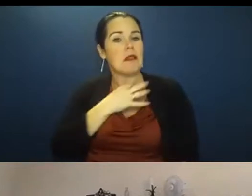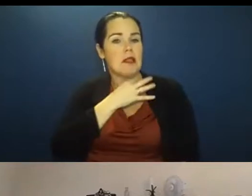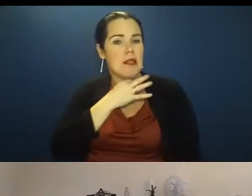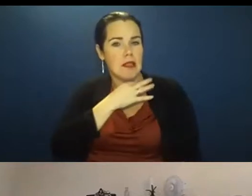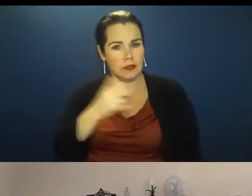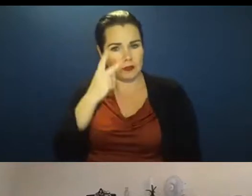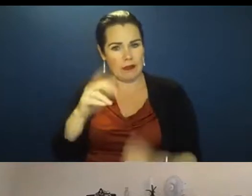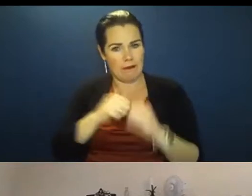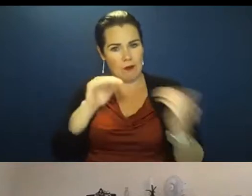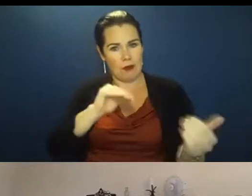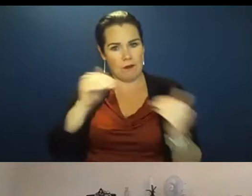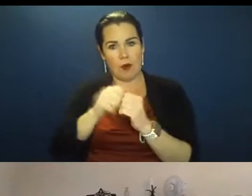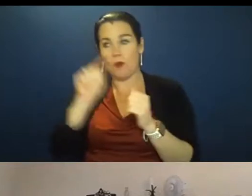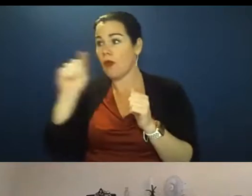UC or PUA.